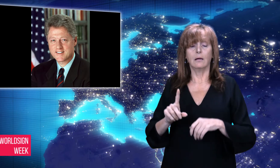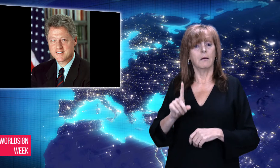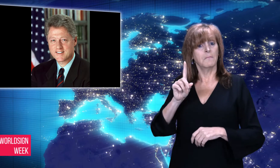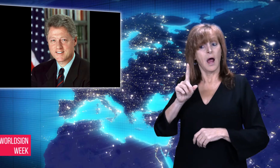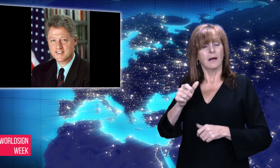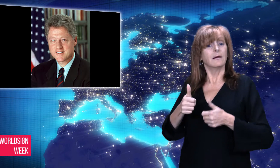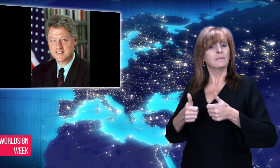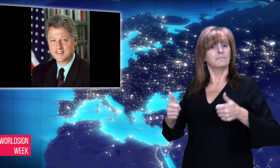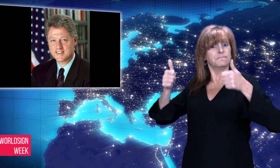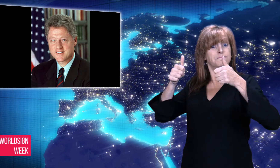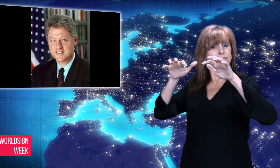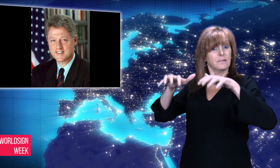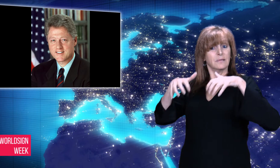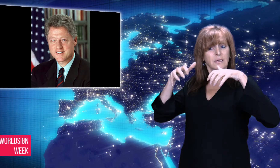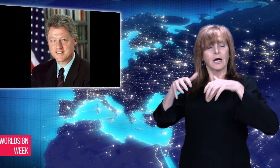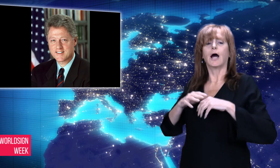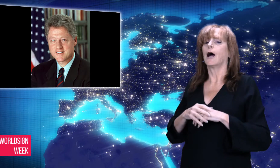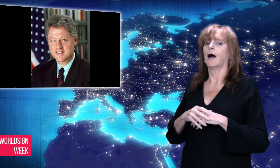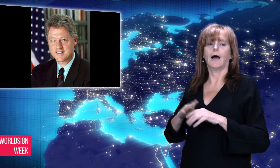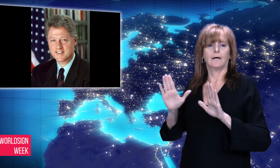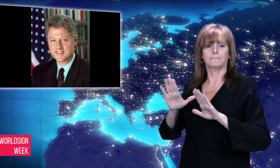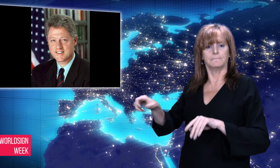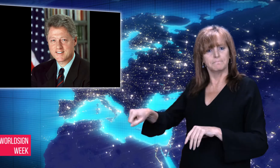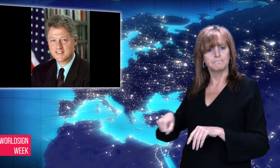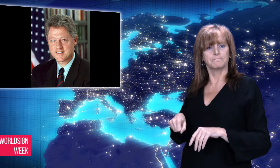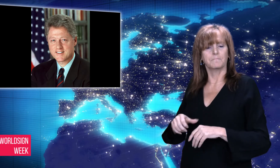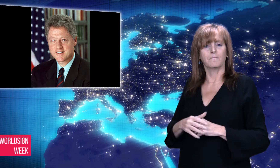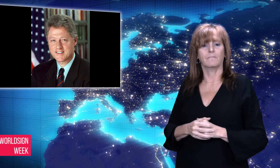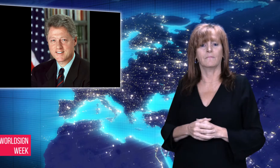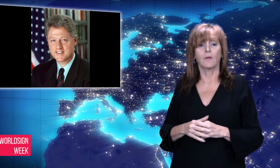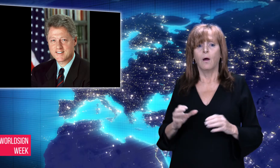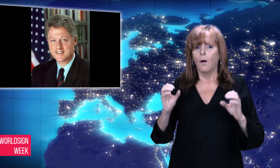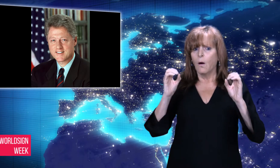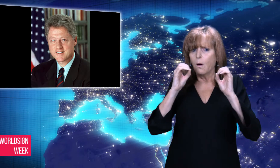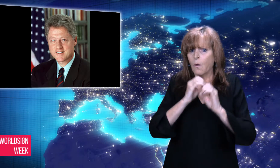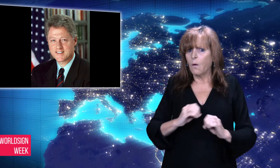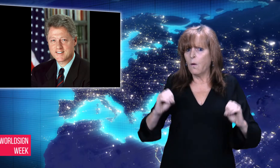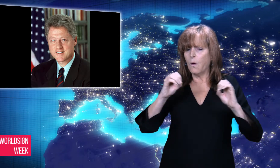be impeached in 1998 but he was acquitted by the